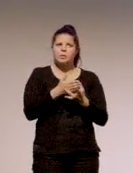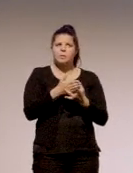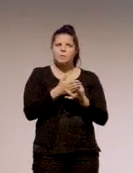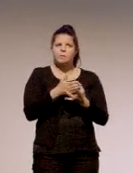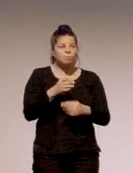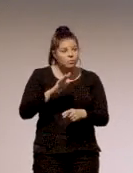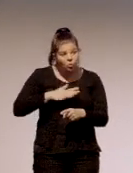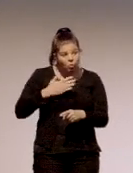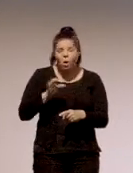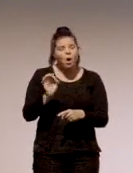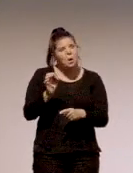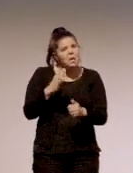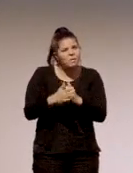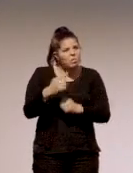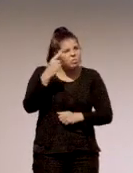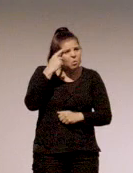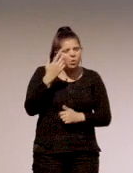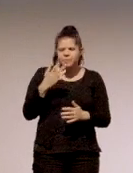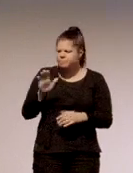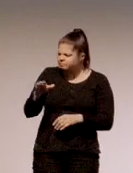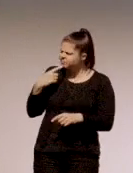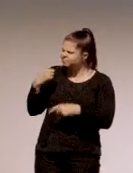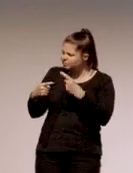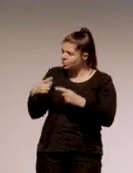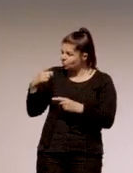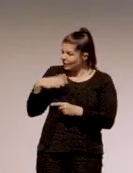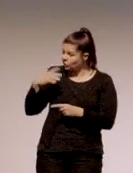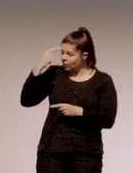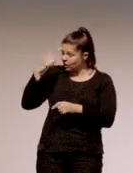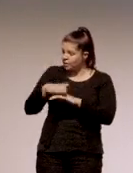thought about it before. And the moment you tell them and explain why it's important, they're on board.